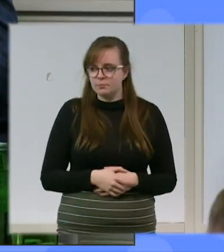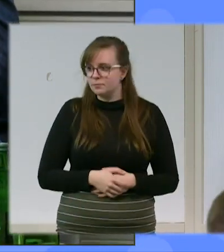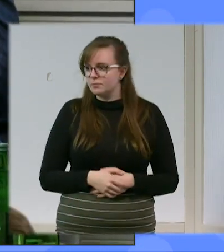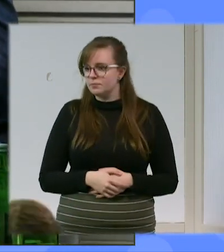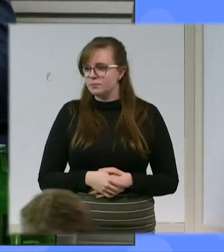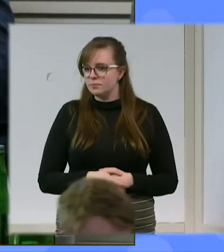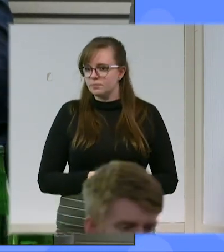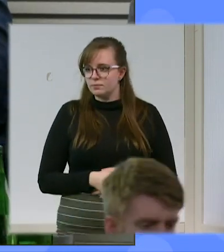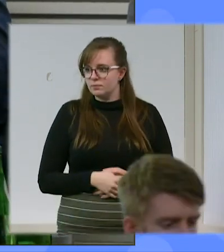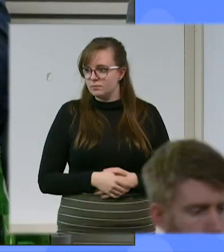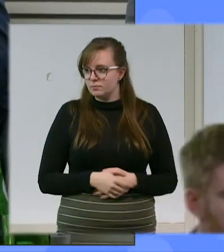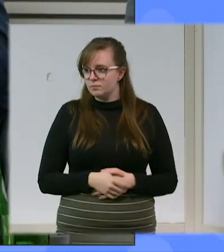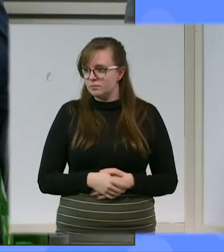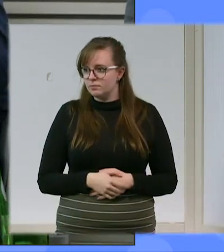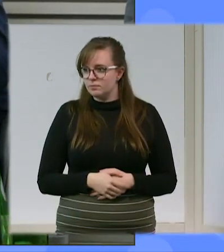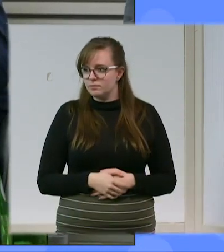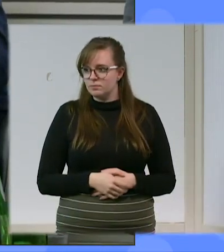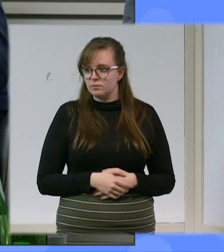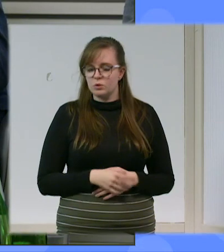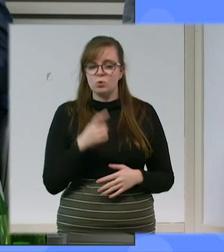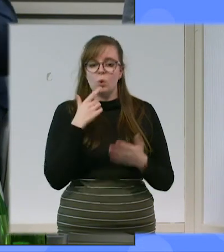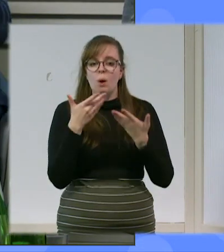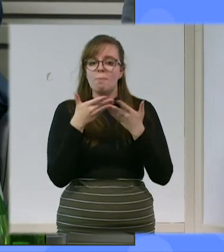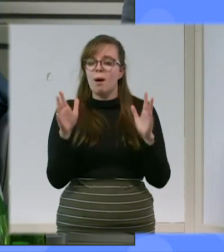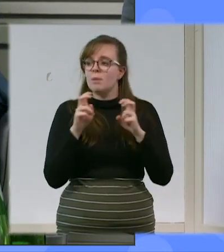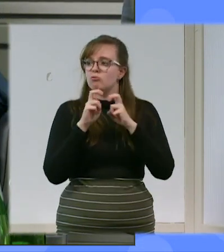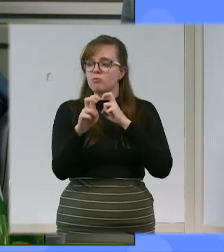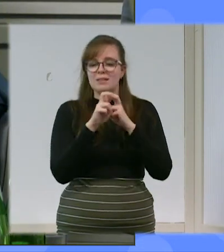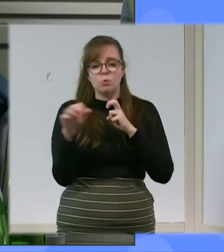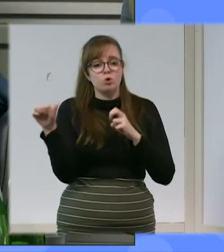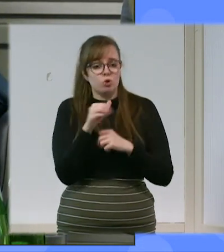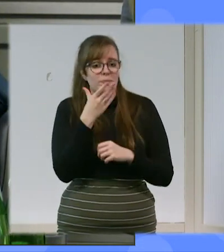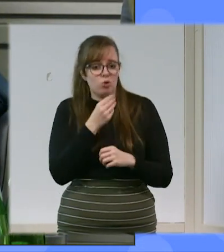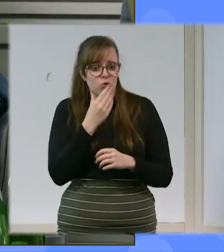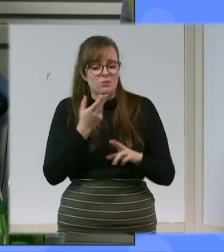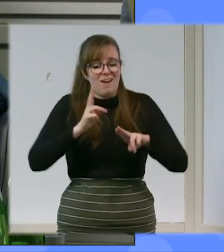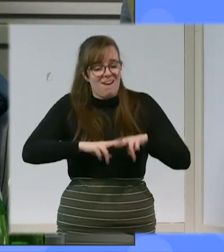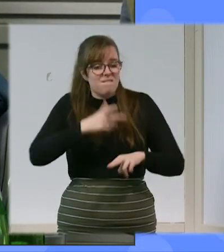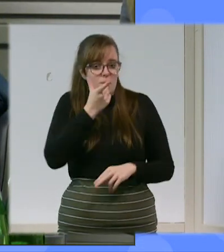the public transport should be used wherever possible but the fact of the